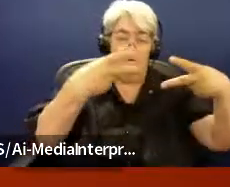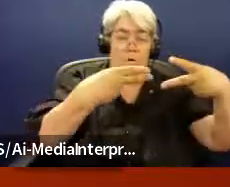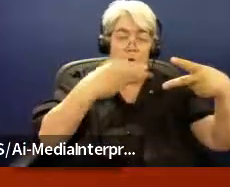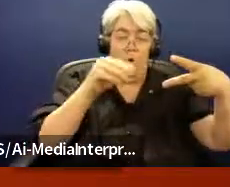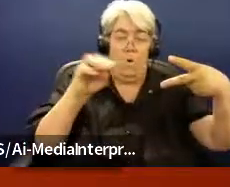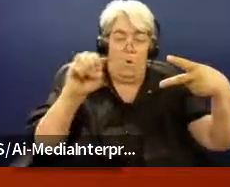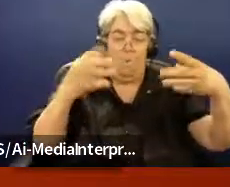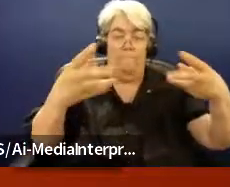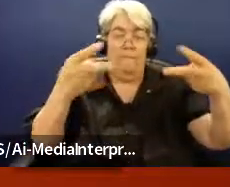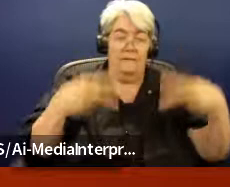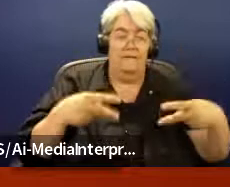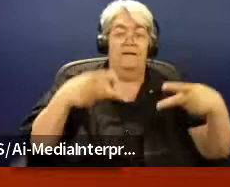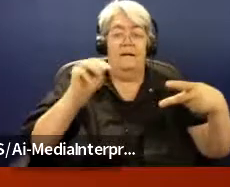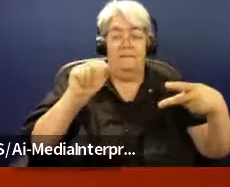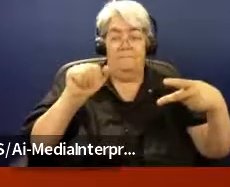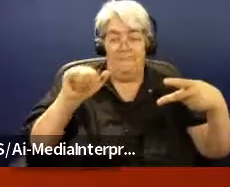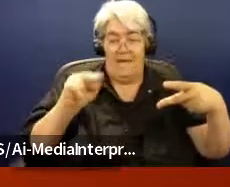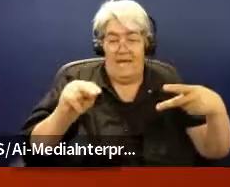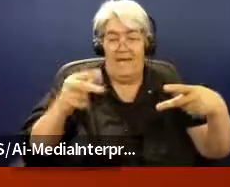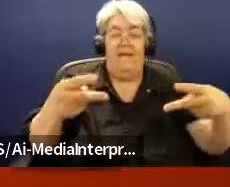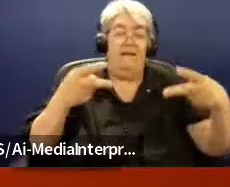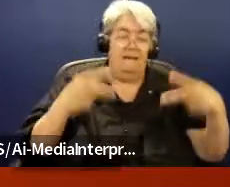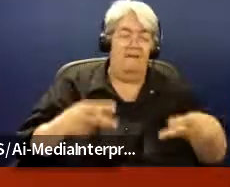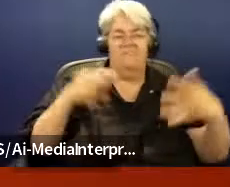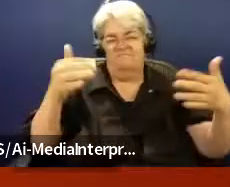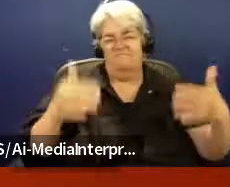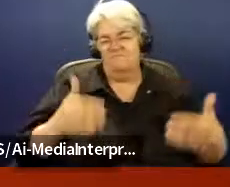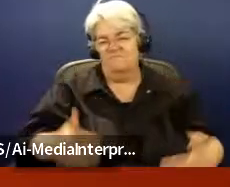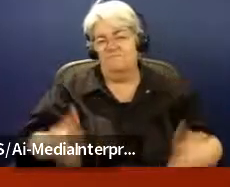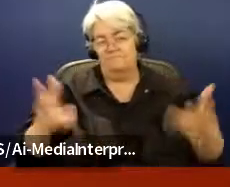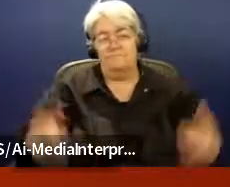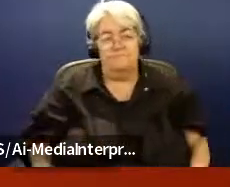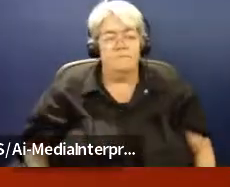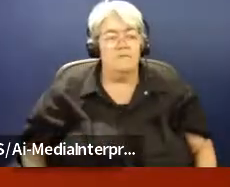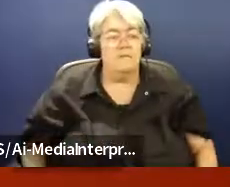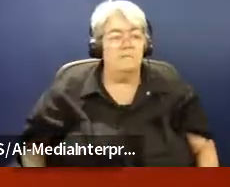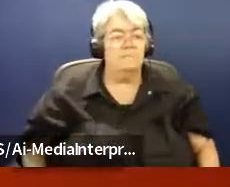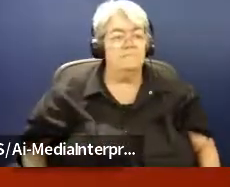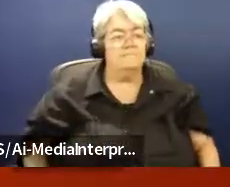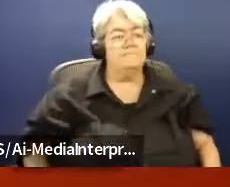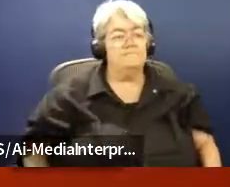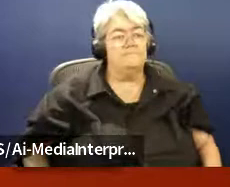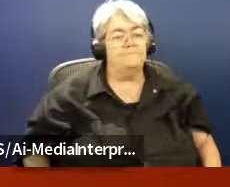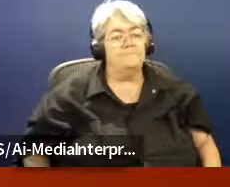you look at the homepage, the main page,